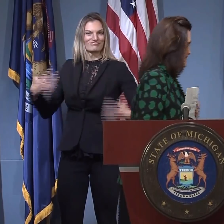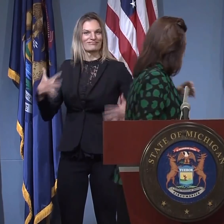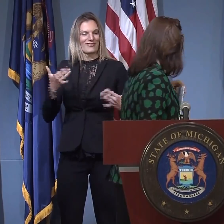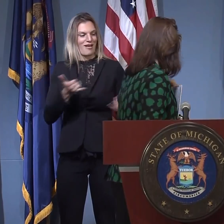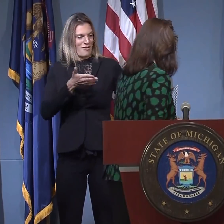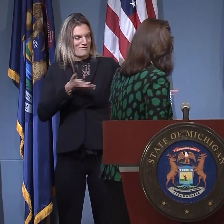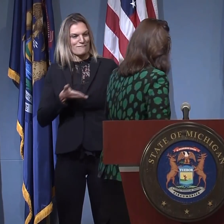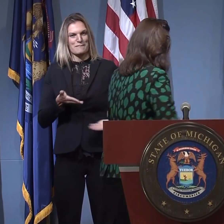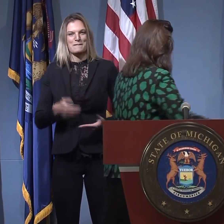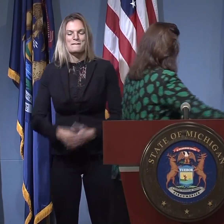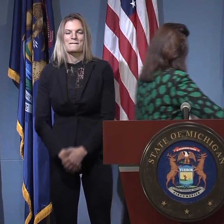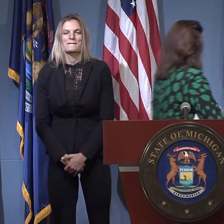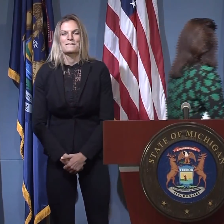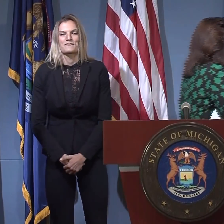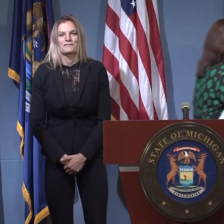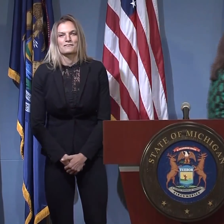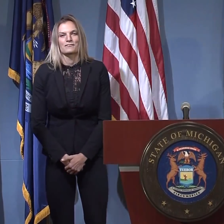A GOLD MEDAL AT THE WORLD UNIVERSITY GAMES.